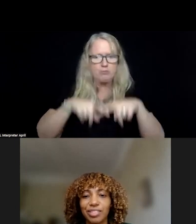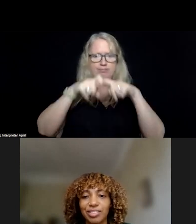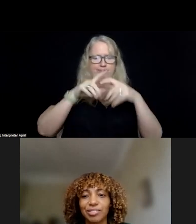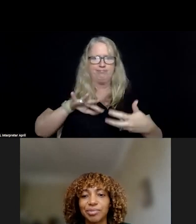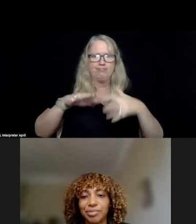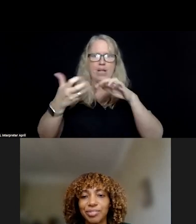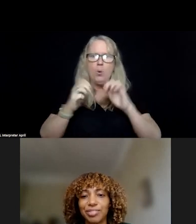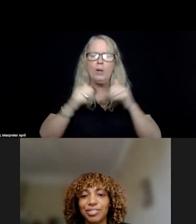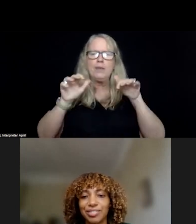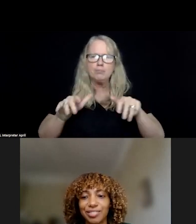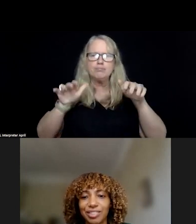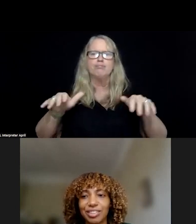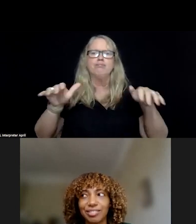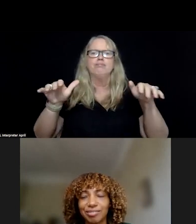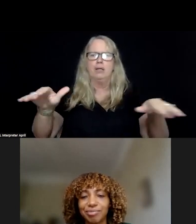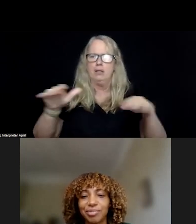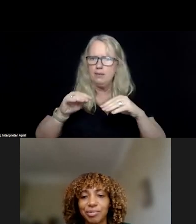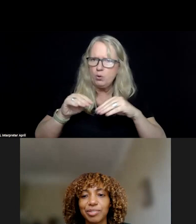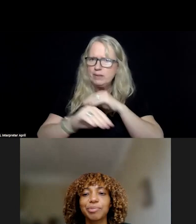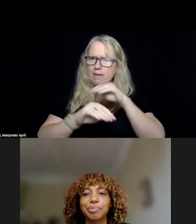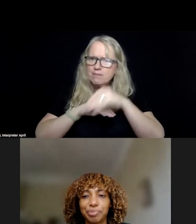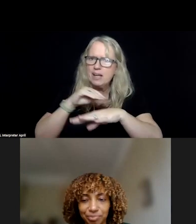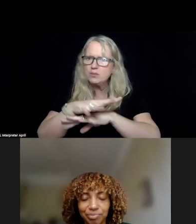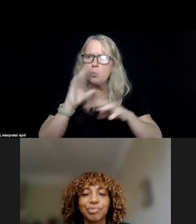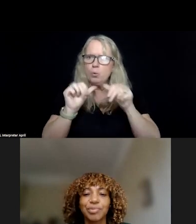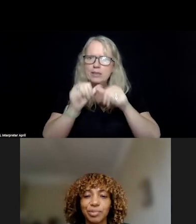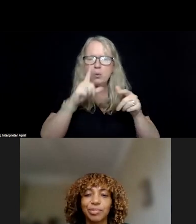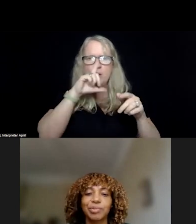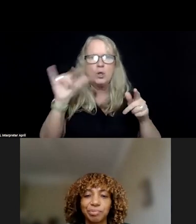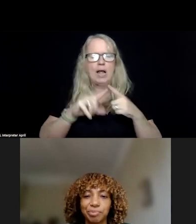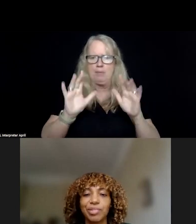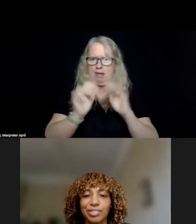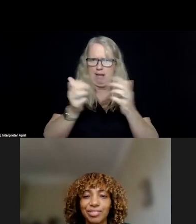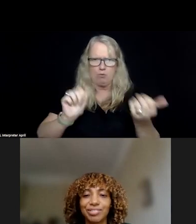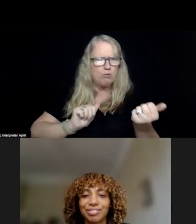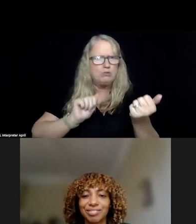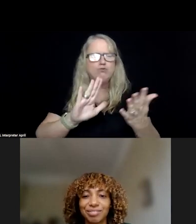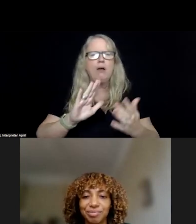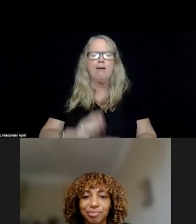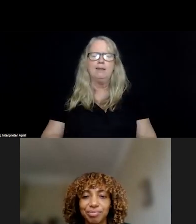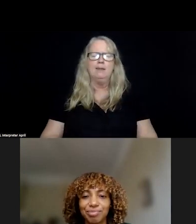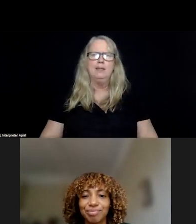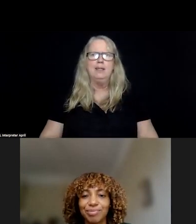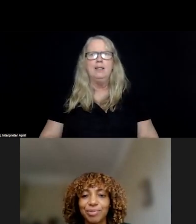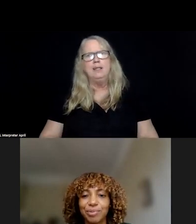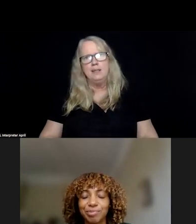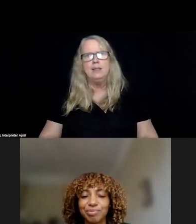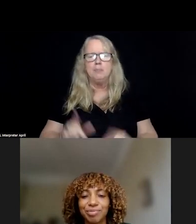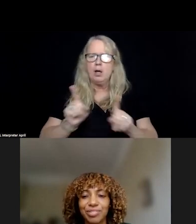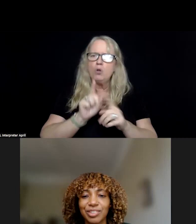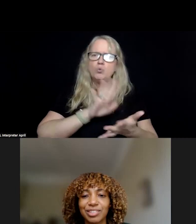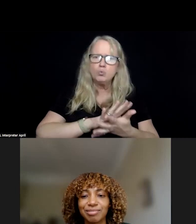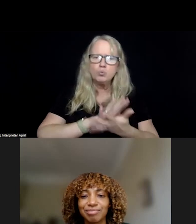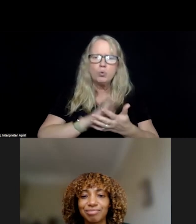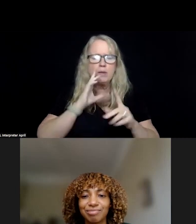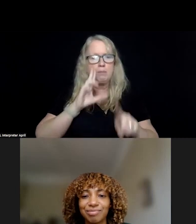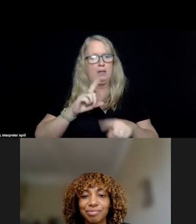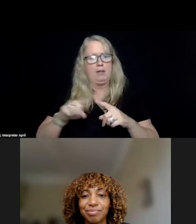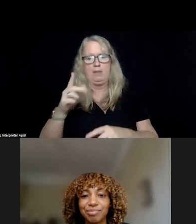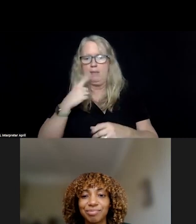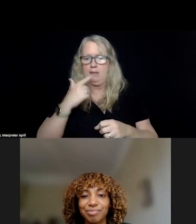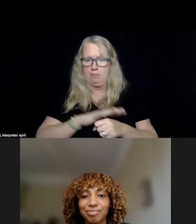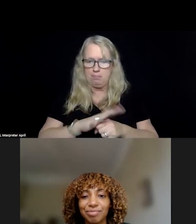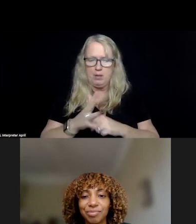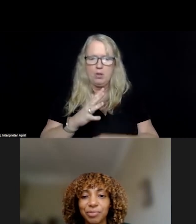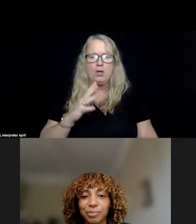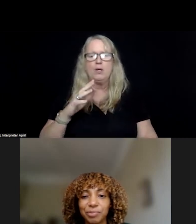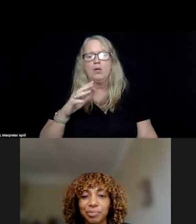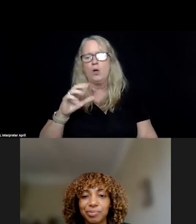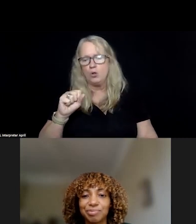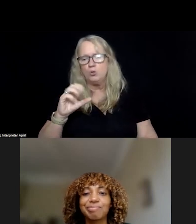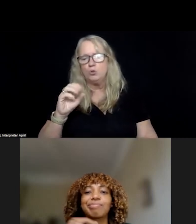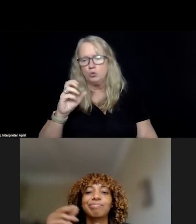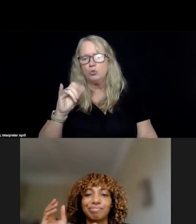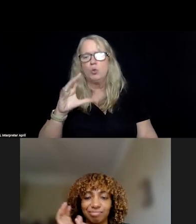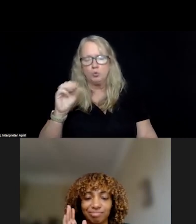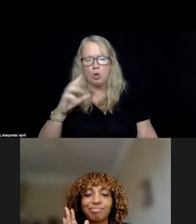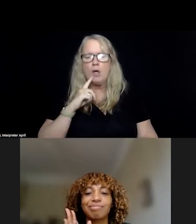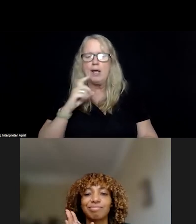EFFECTS AND WHAT ARE THEY GOING TO CONTINUE TO BE? AND ALSO SOCIO AND BEHAVIORAL DEVELOPMENT.